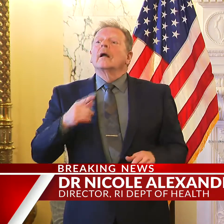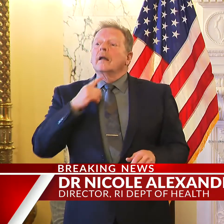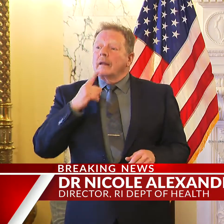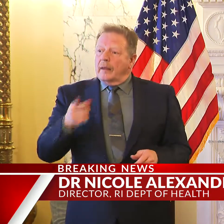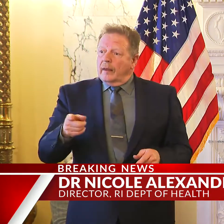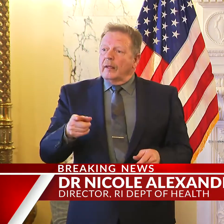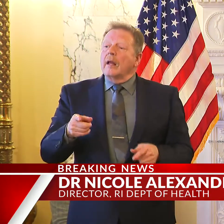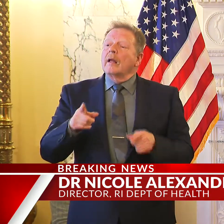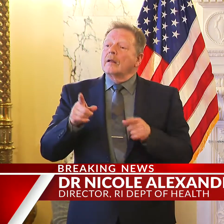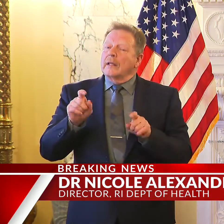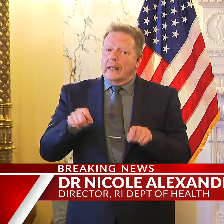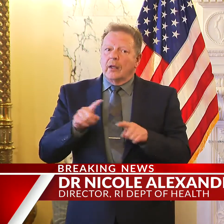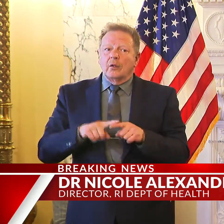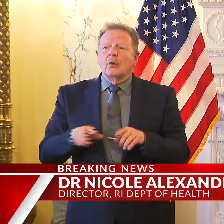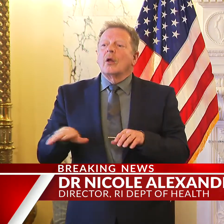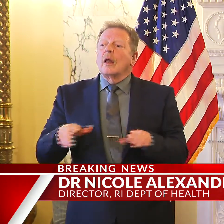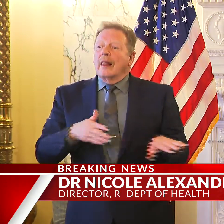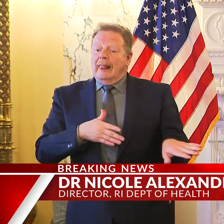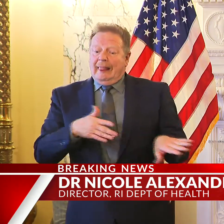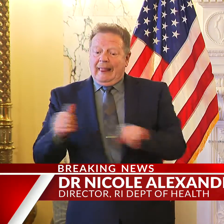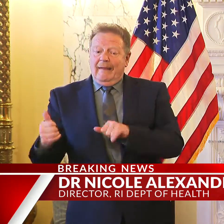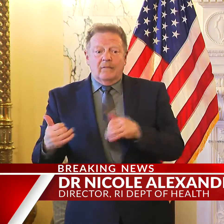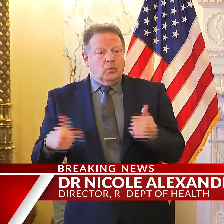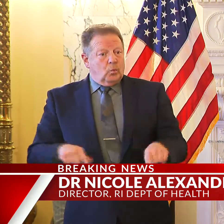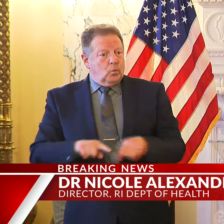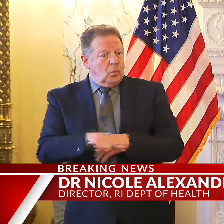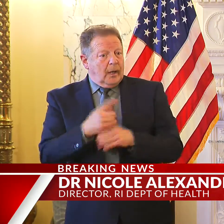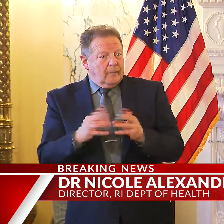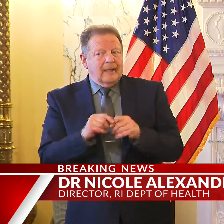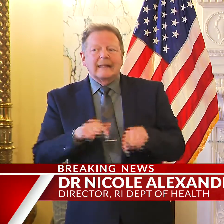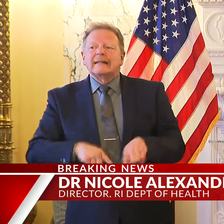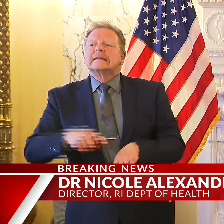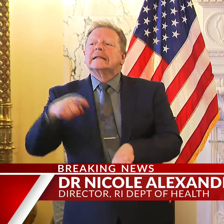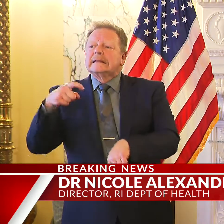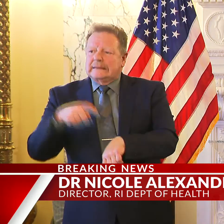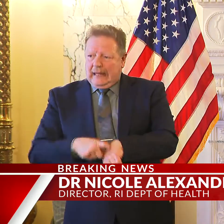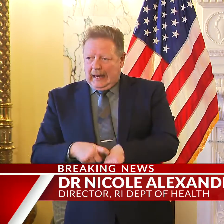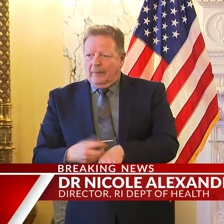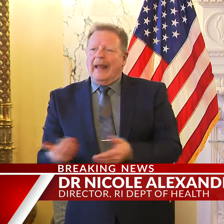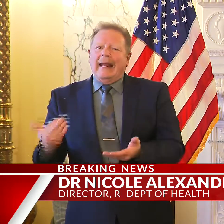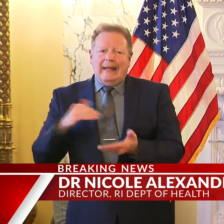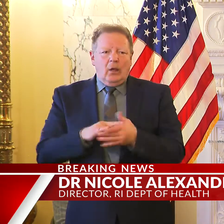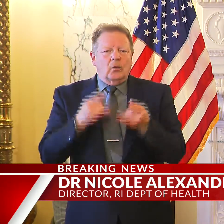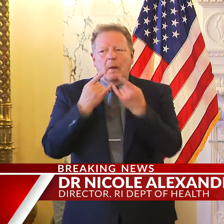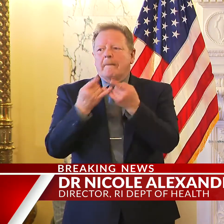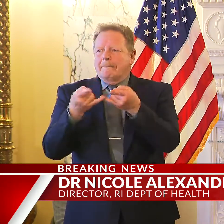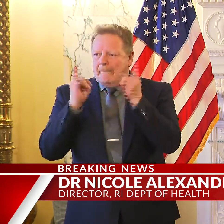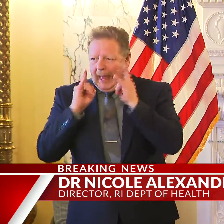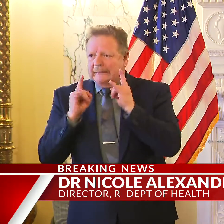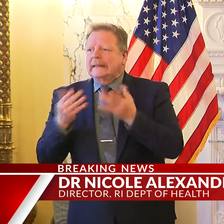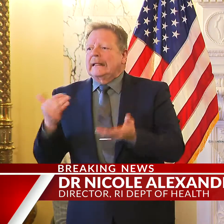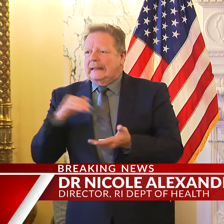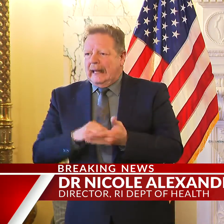PROVIDE THE DECISION GOING FORWARD. WE'RE STANDING HERE TODAY SAYING COME AWAY FROM